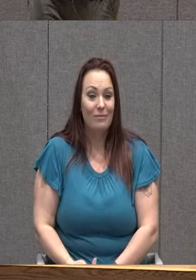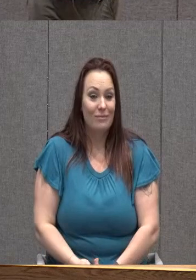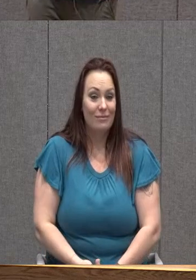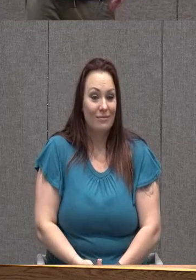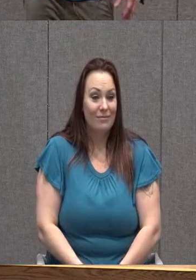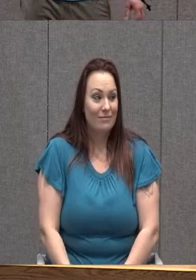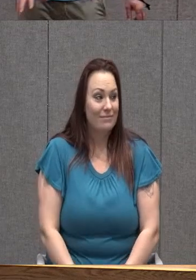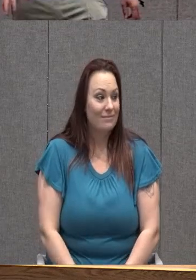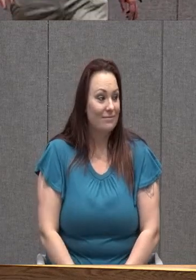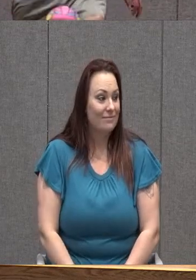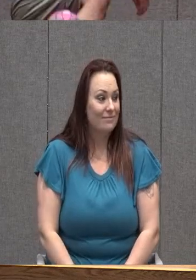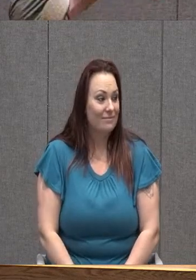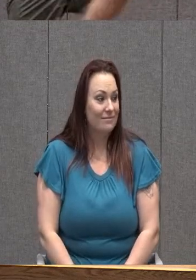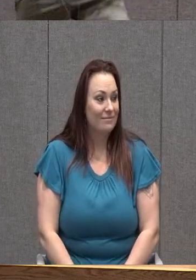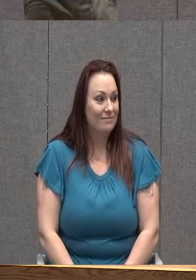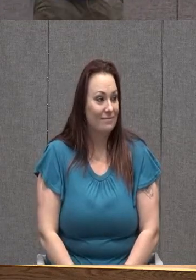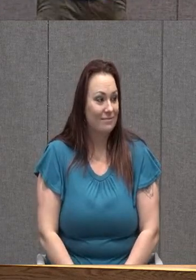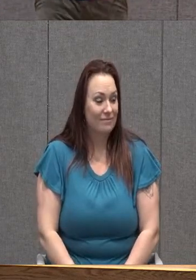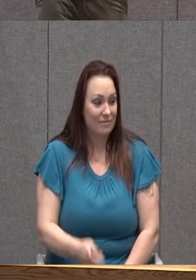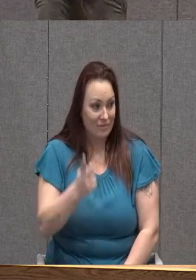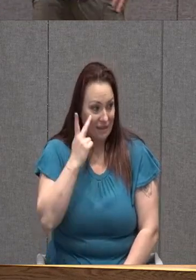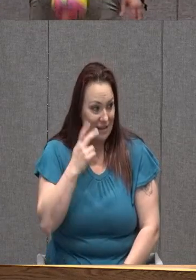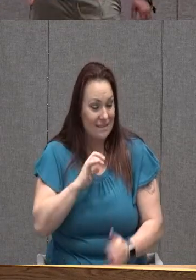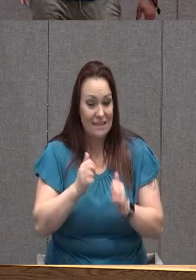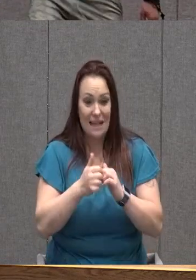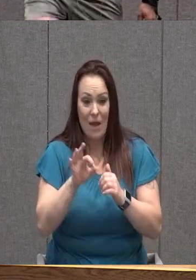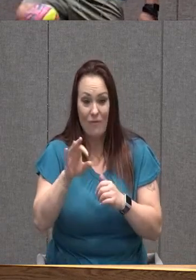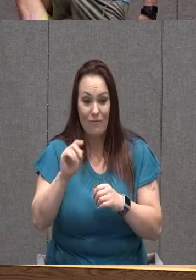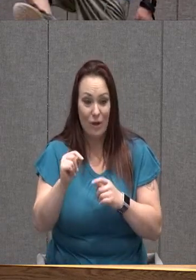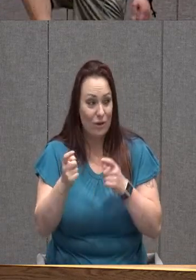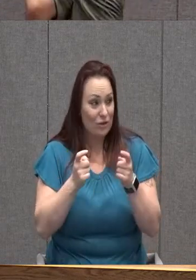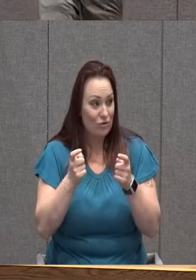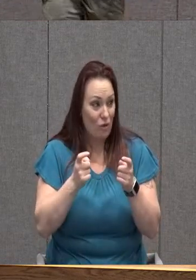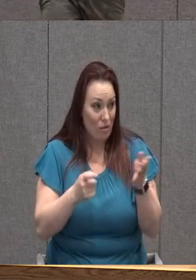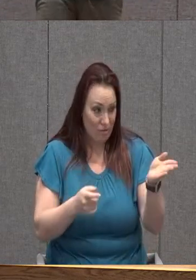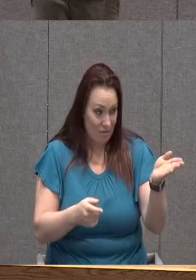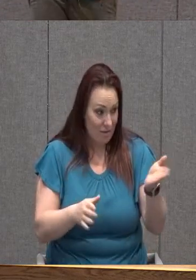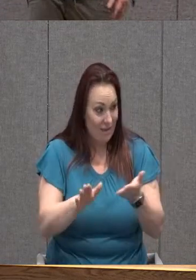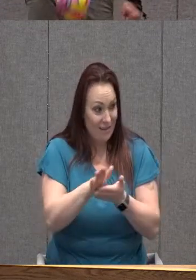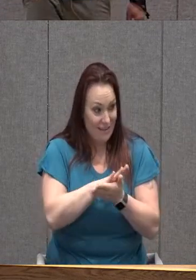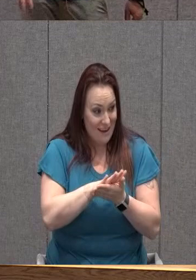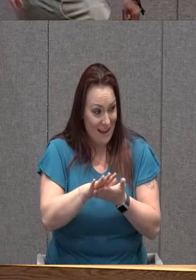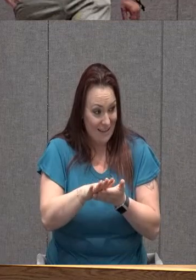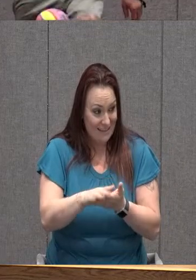so lets see how it works for foot control. (ball bouncing) Nice, just like we did